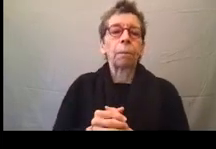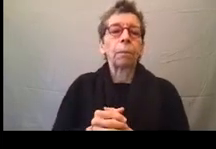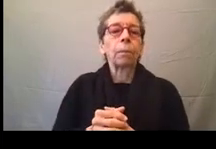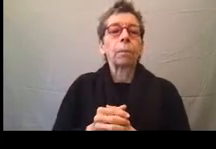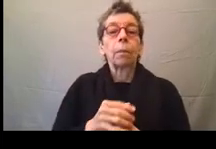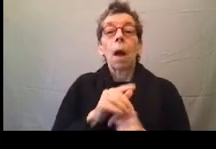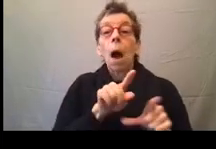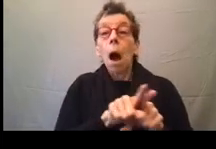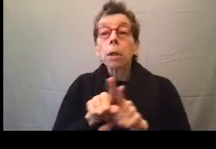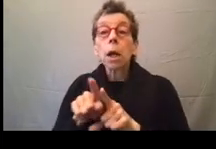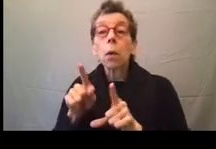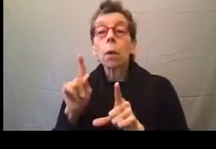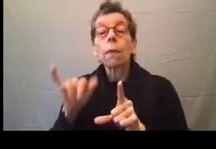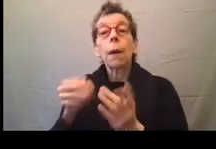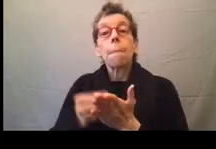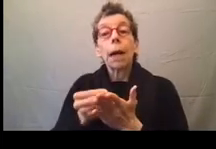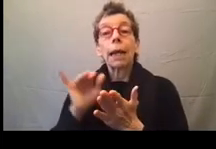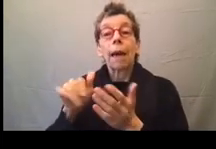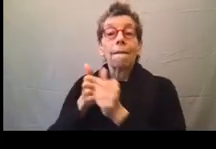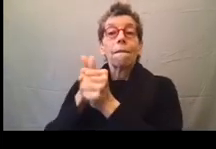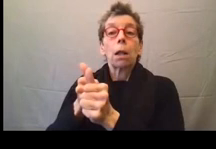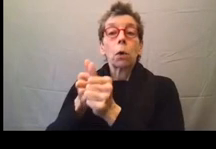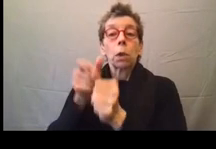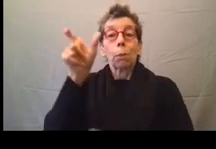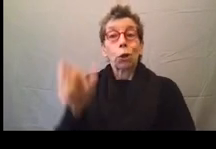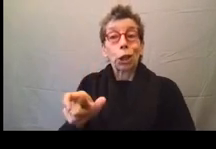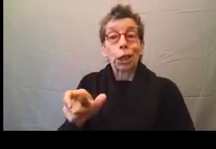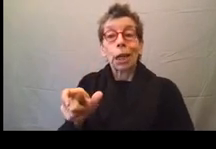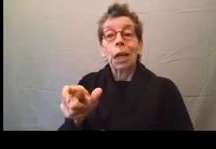the Money Follows the Person program is a program that transitions people out of institutional